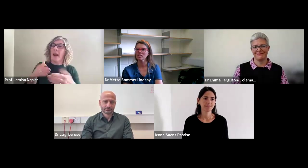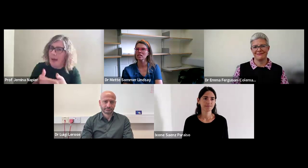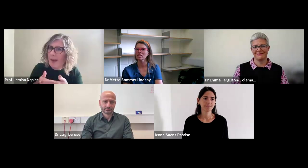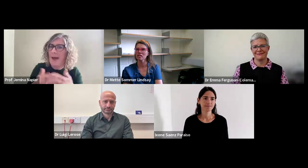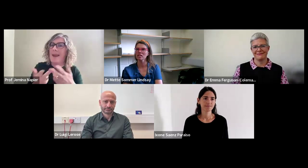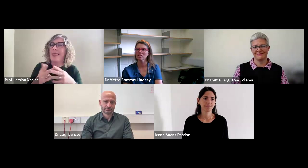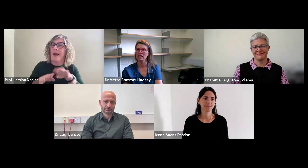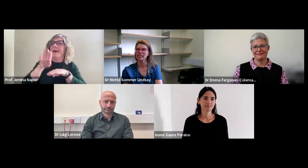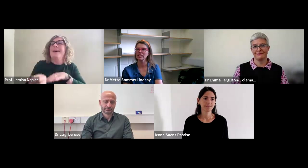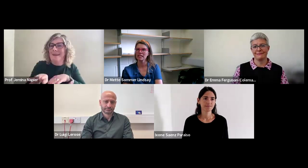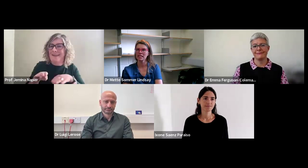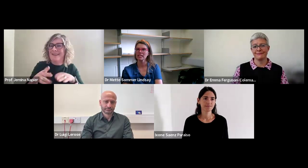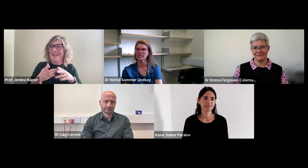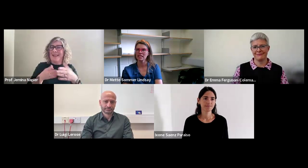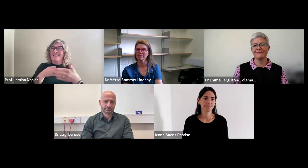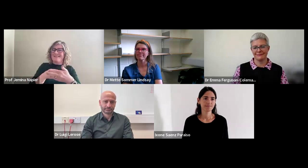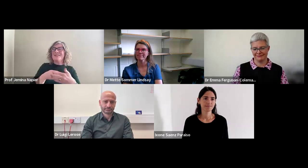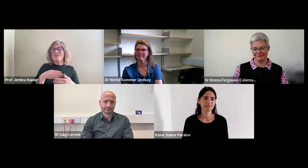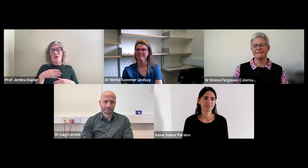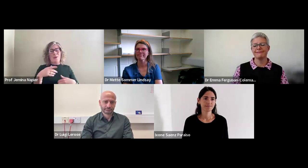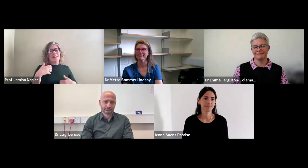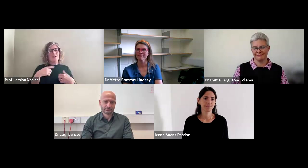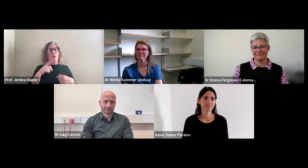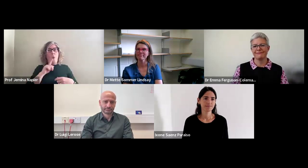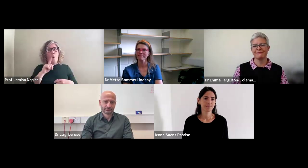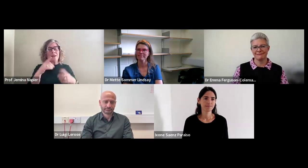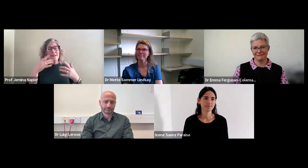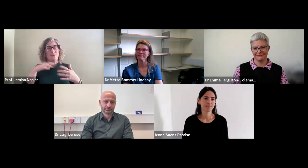that they invited a deaf person on to the panel but then they fell down at the very first hurdle